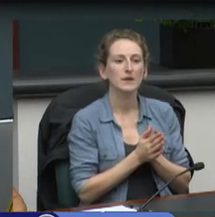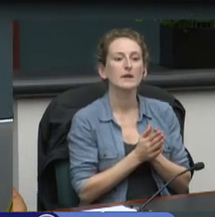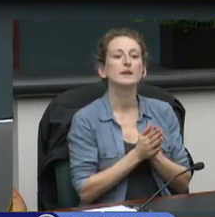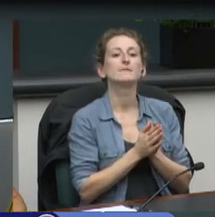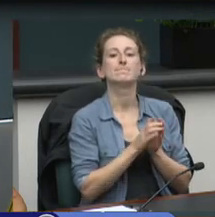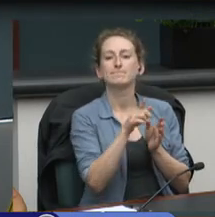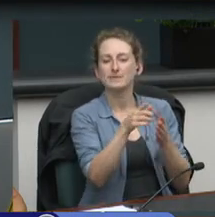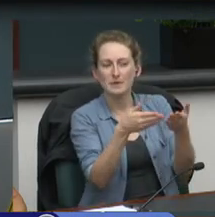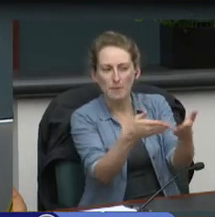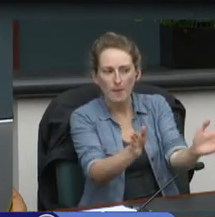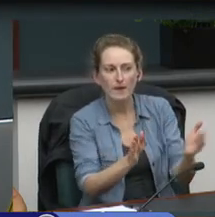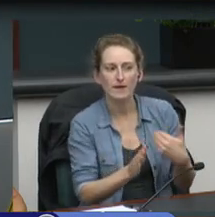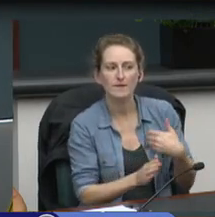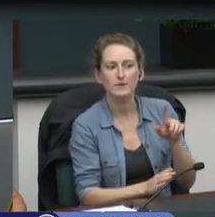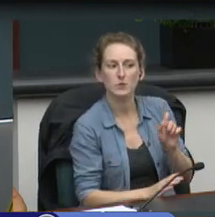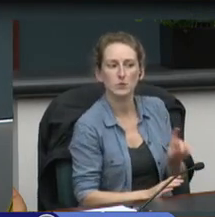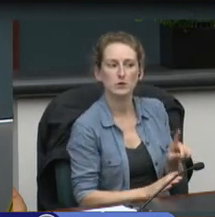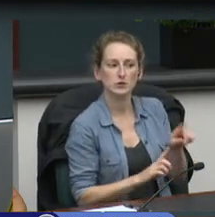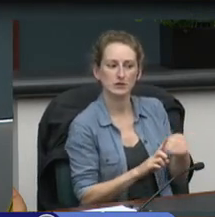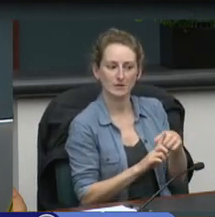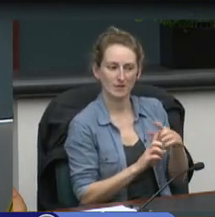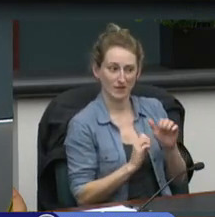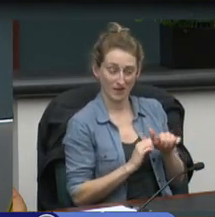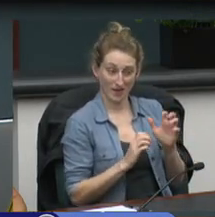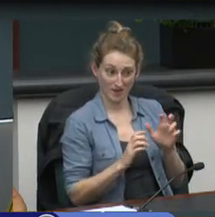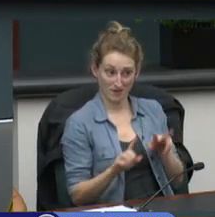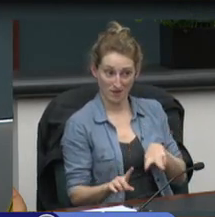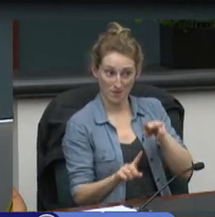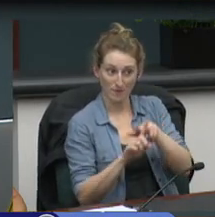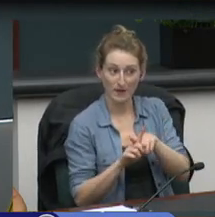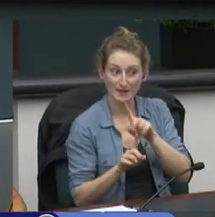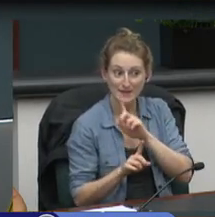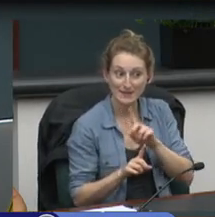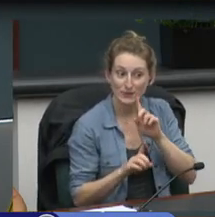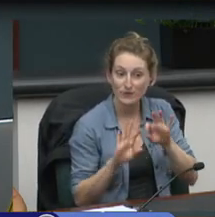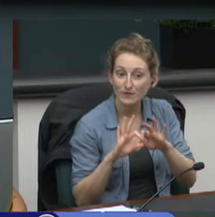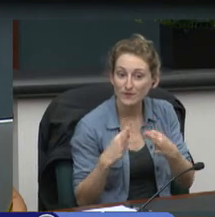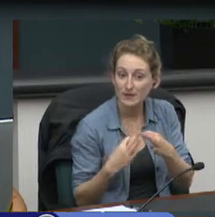they apply to single-family zones I mean I don't think they do but it's a